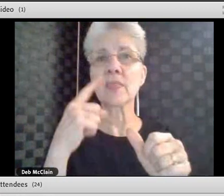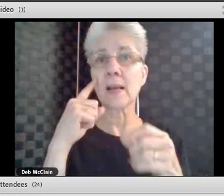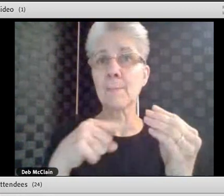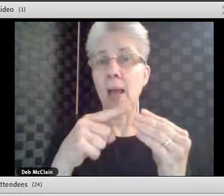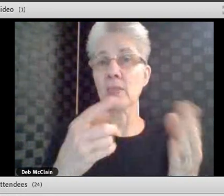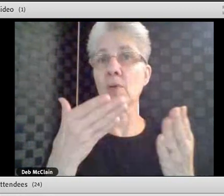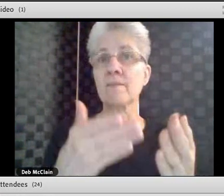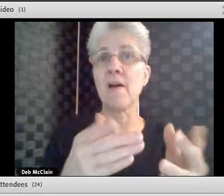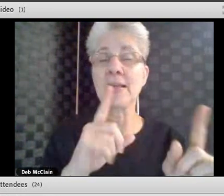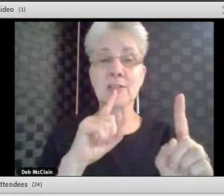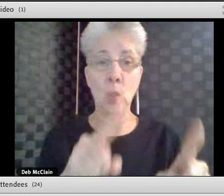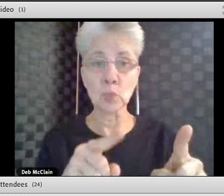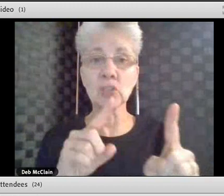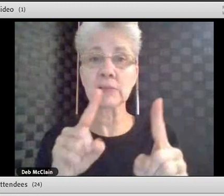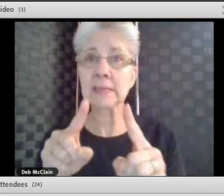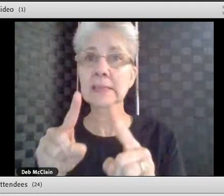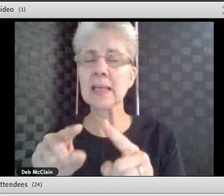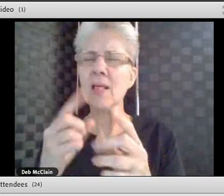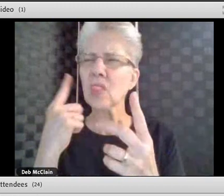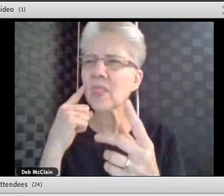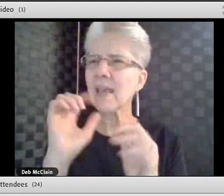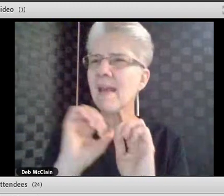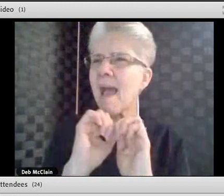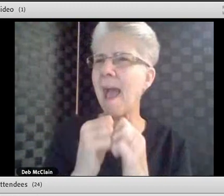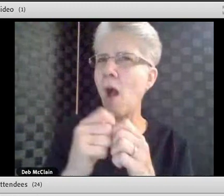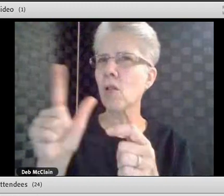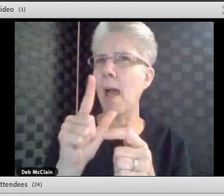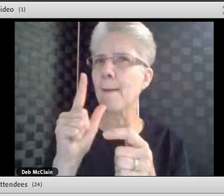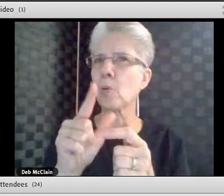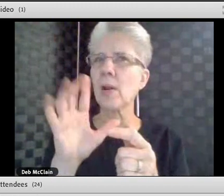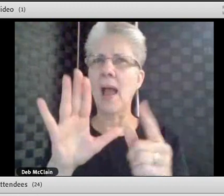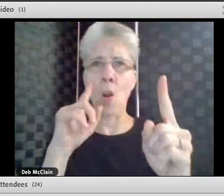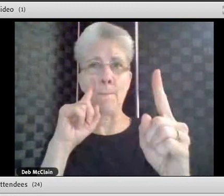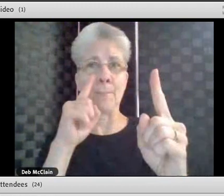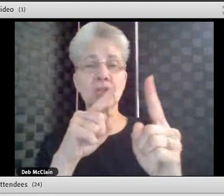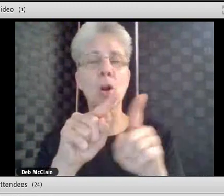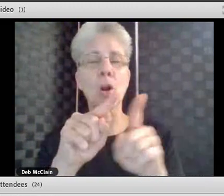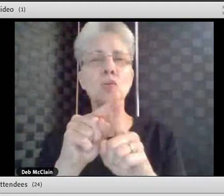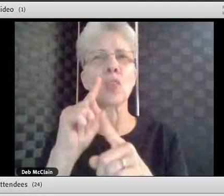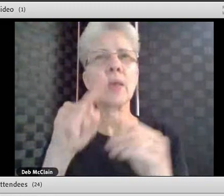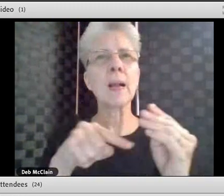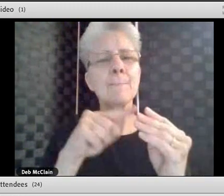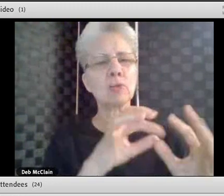and so we need to think about this and provide solutions and think about it in our library's mission,